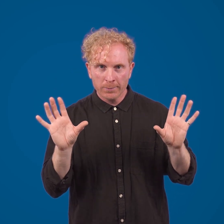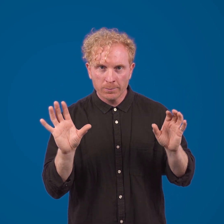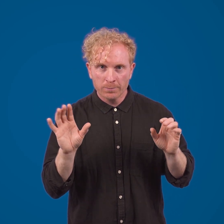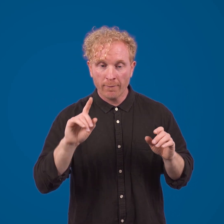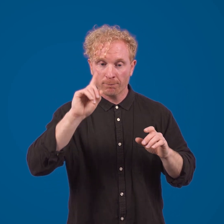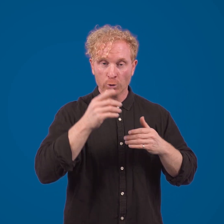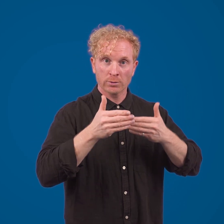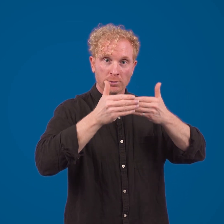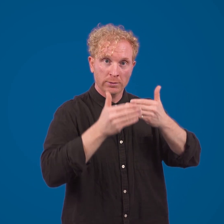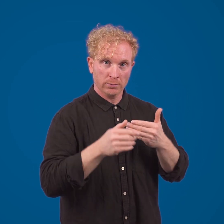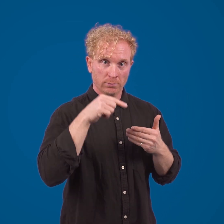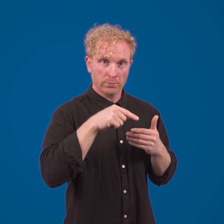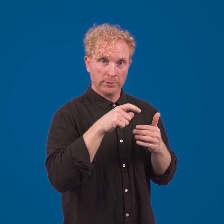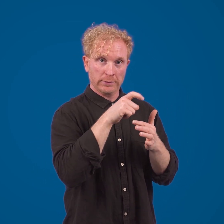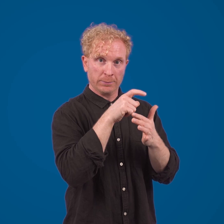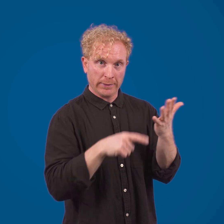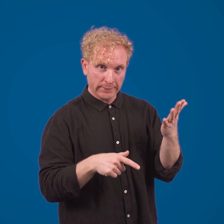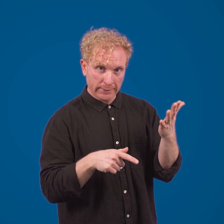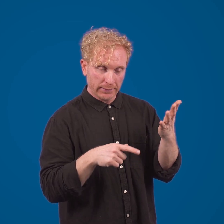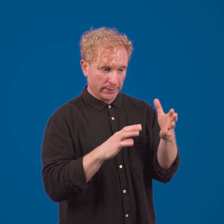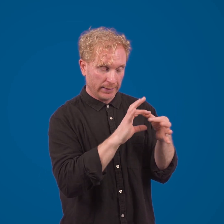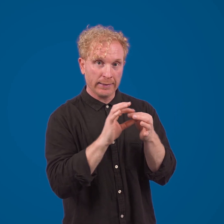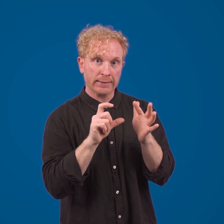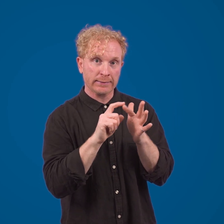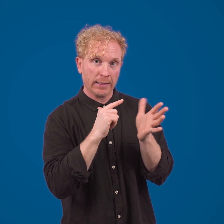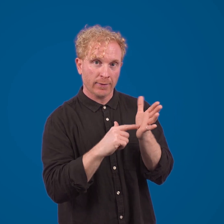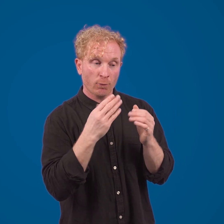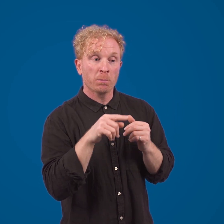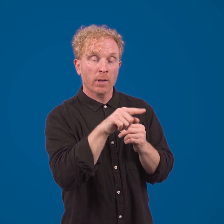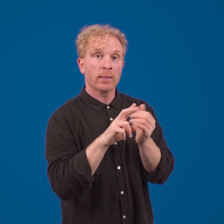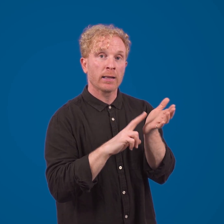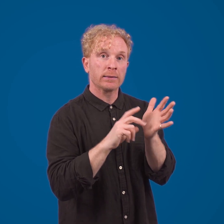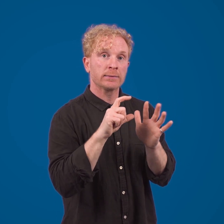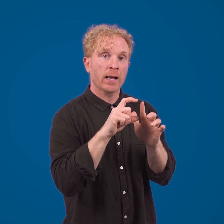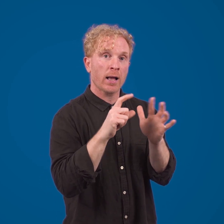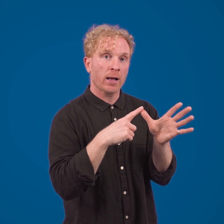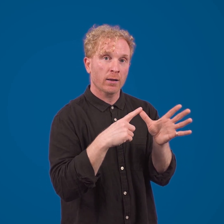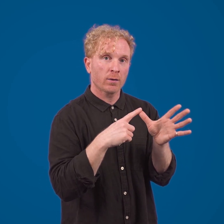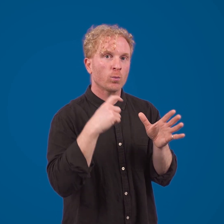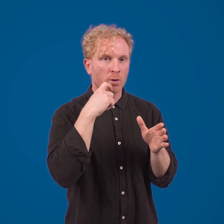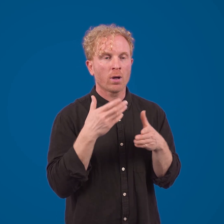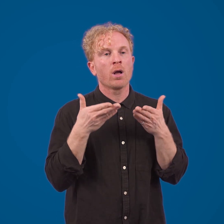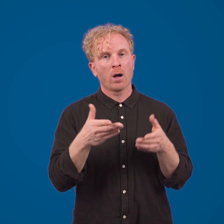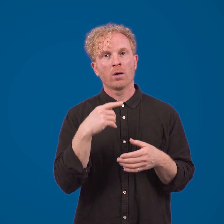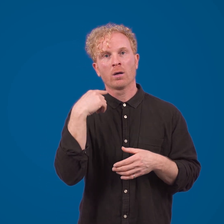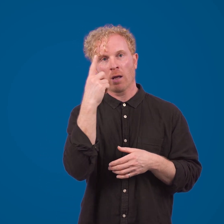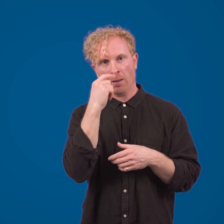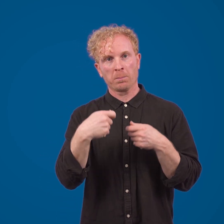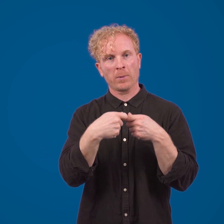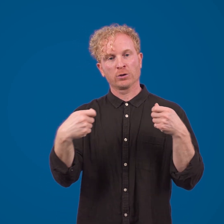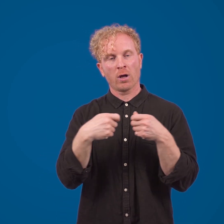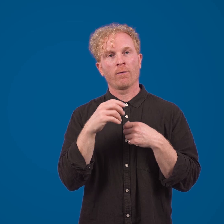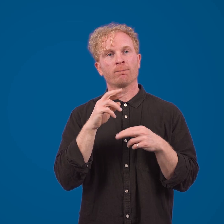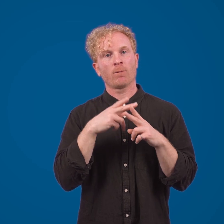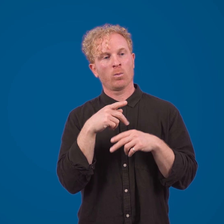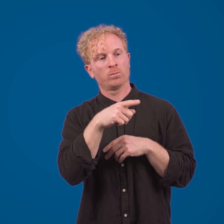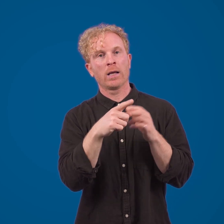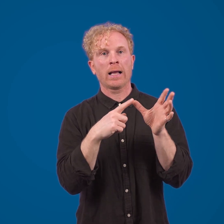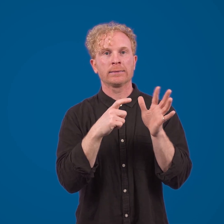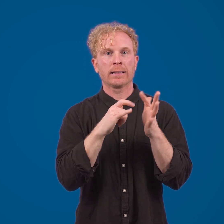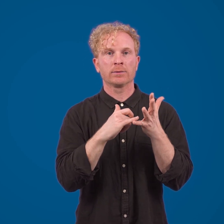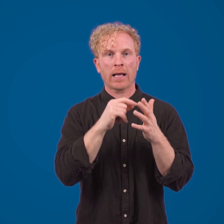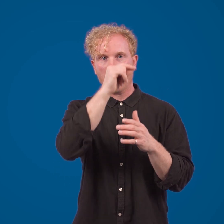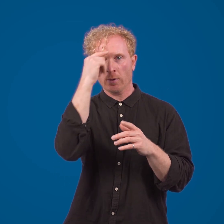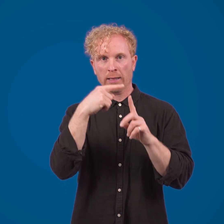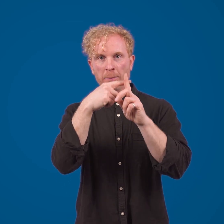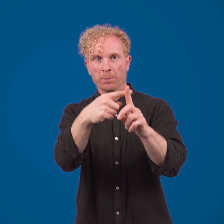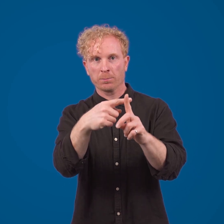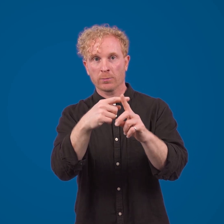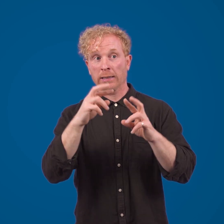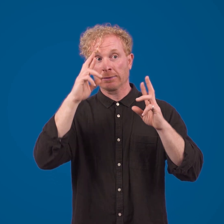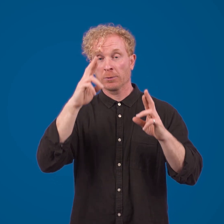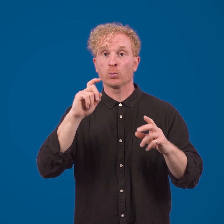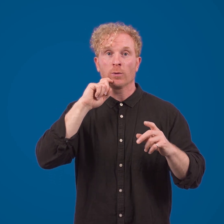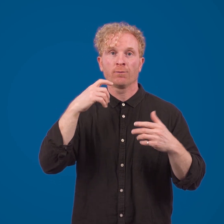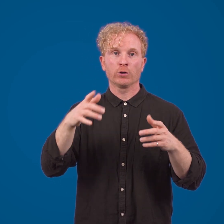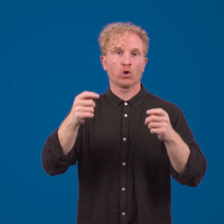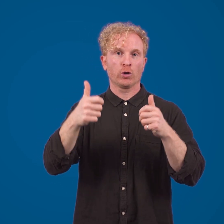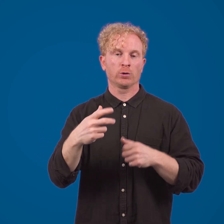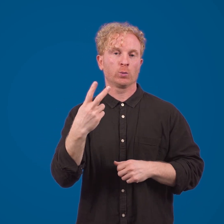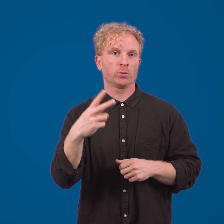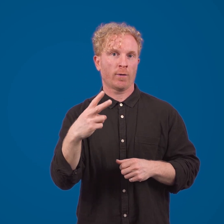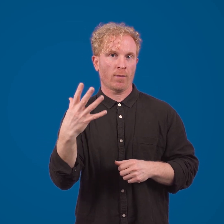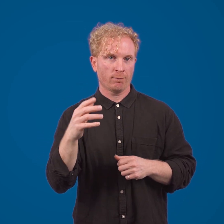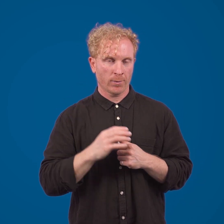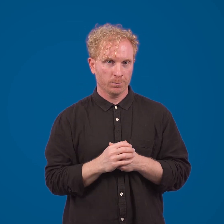The first set of linked data from the NDDA that will enable measurement of ADS outcomes are expected by early 2025.